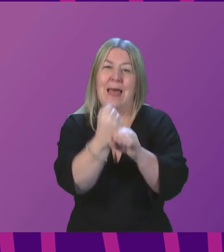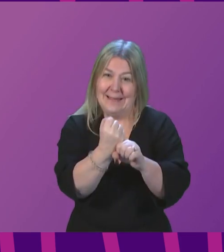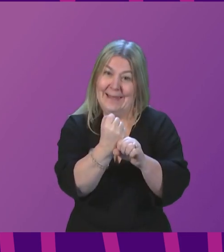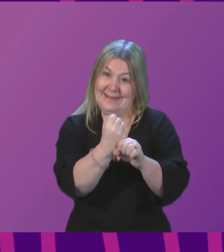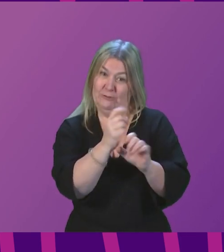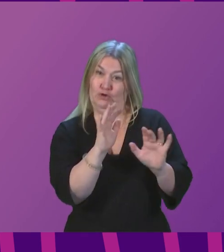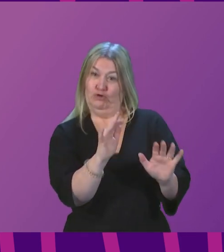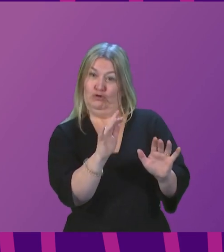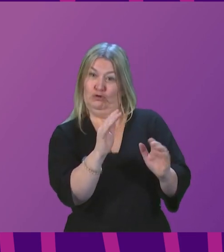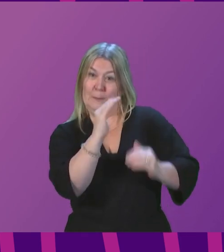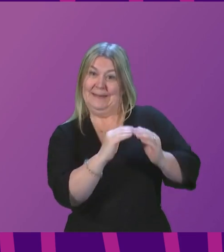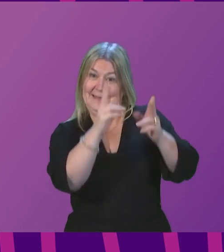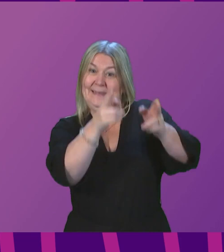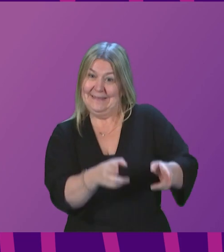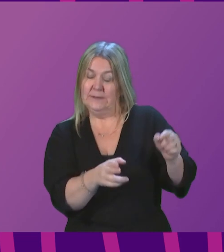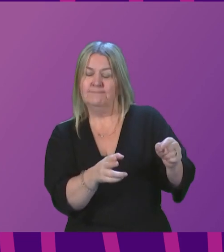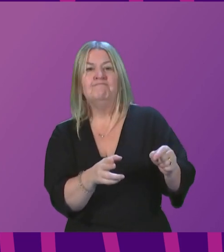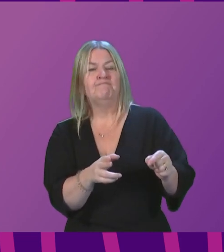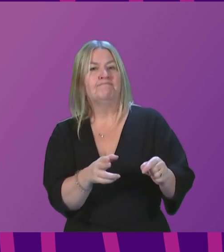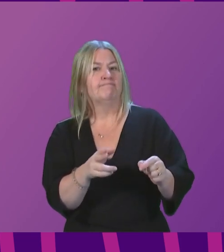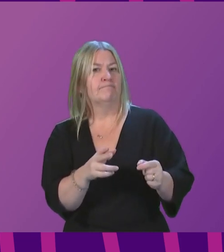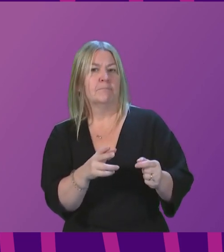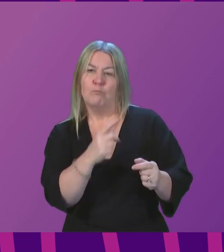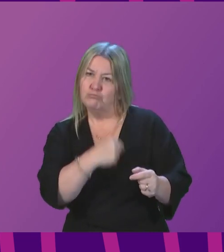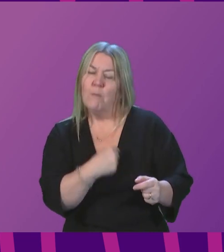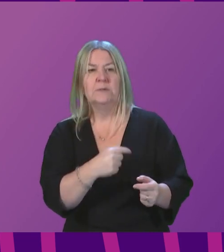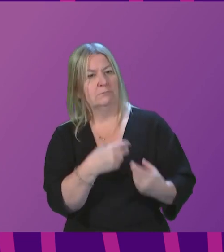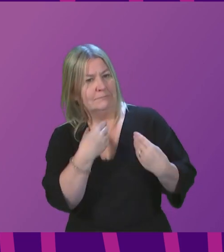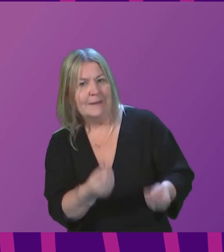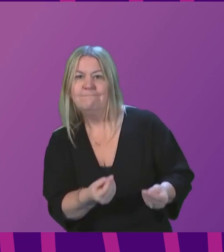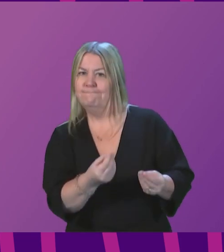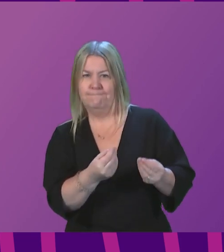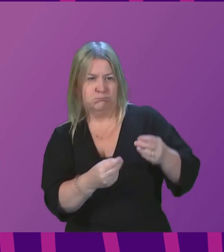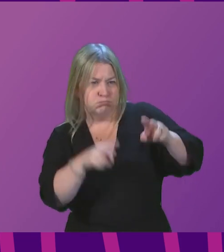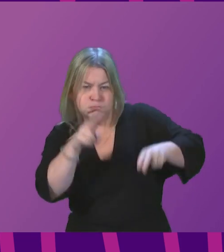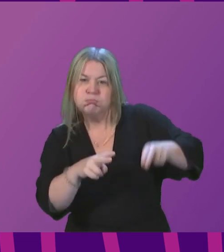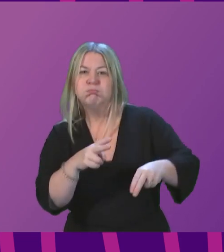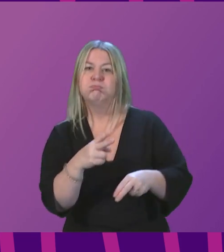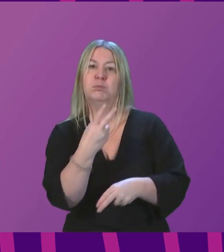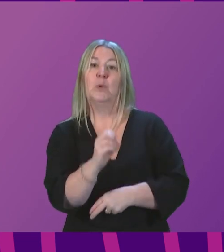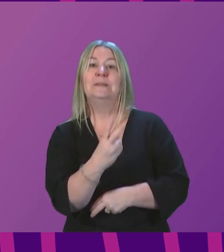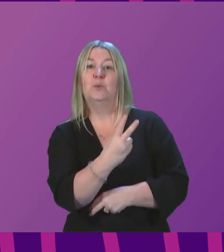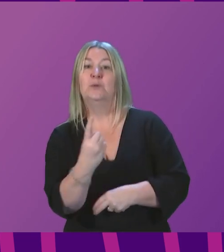was promised in June 2021. What could the First Minister and her Government do to assist my constituents in obtaining